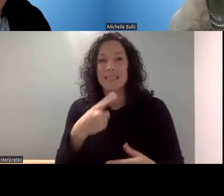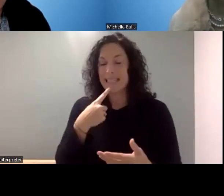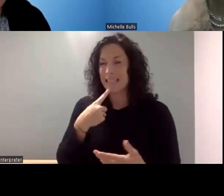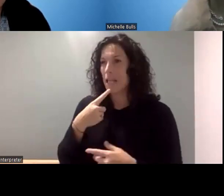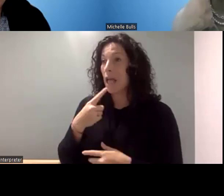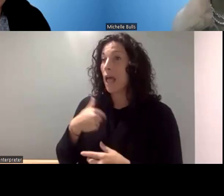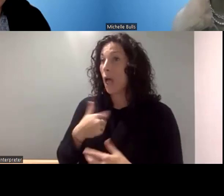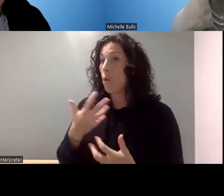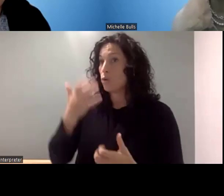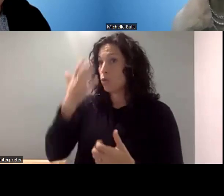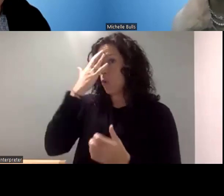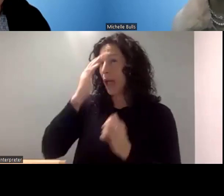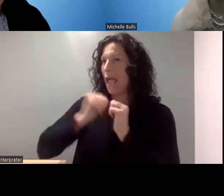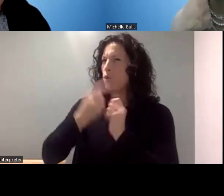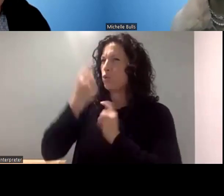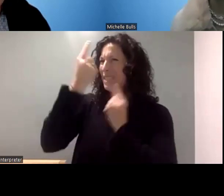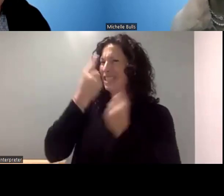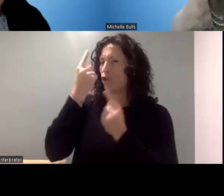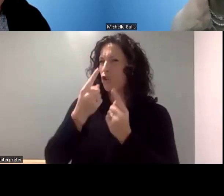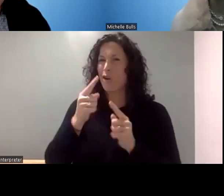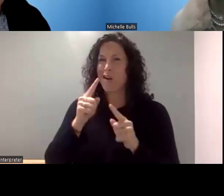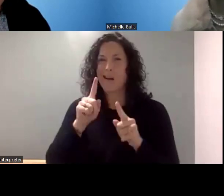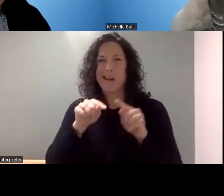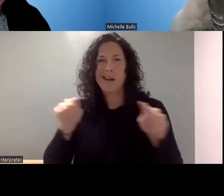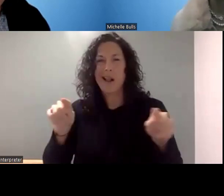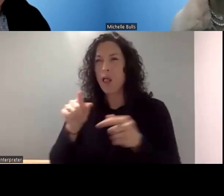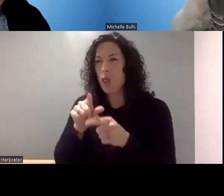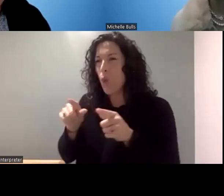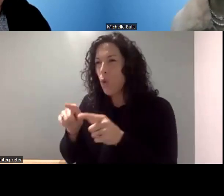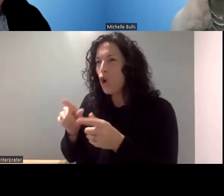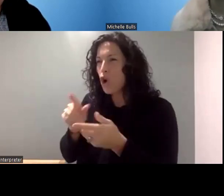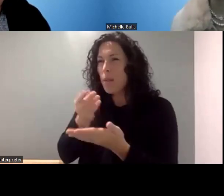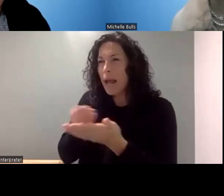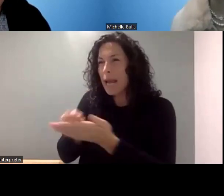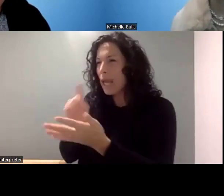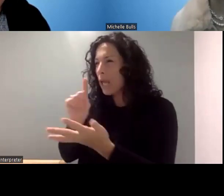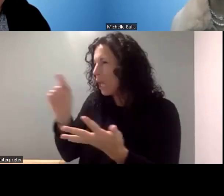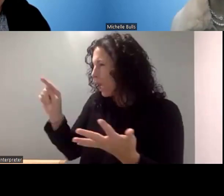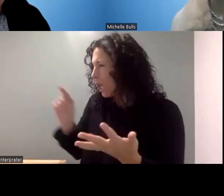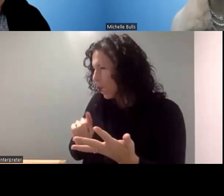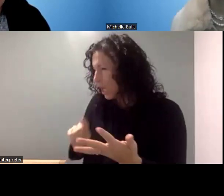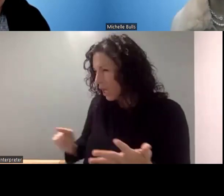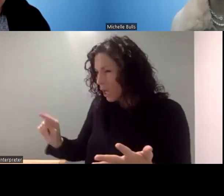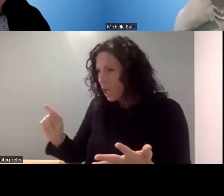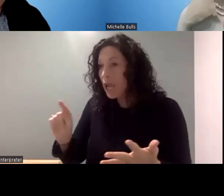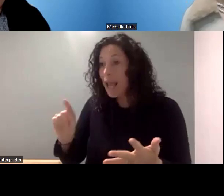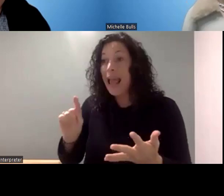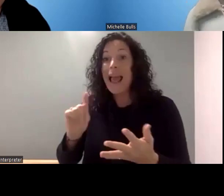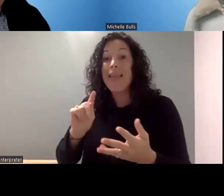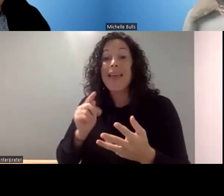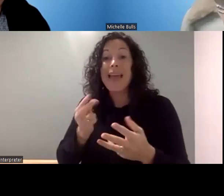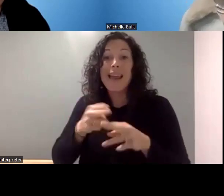how to consider variable local currency, inflation, and I think they mean also fluctuation